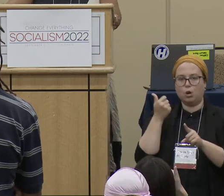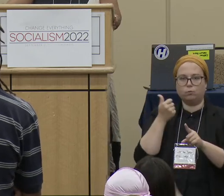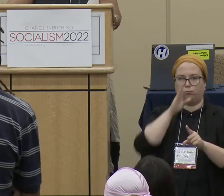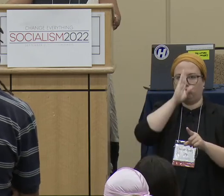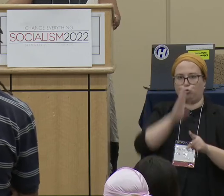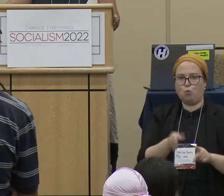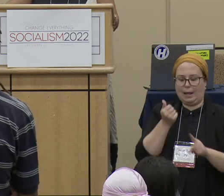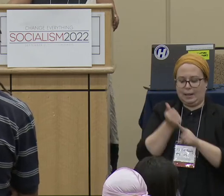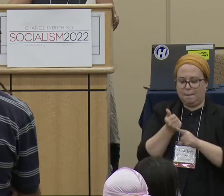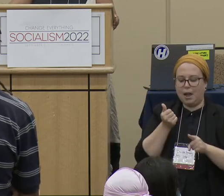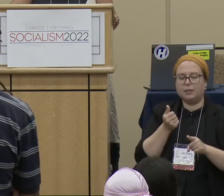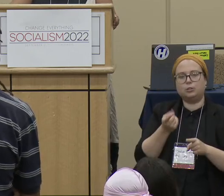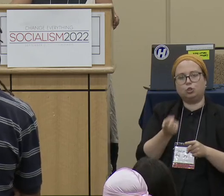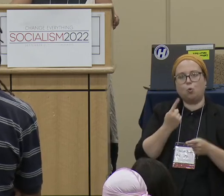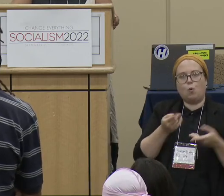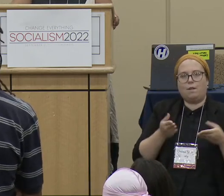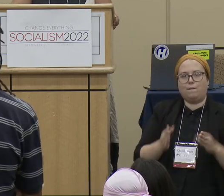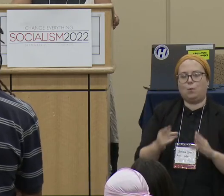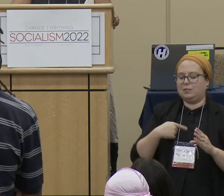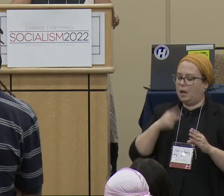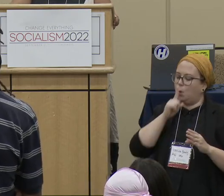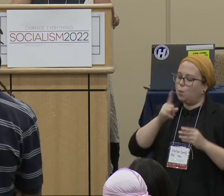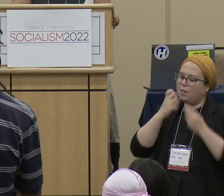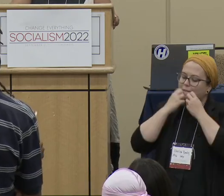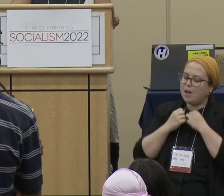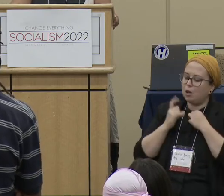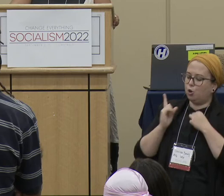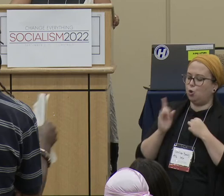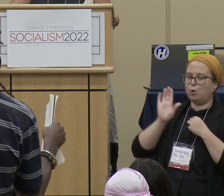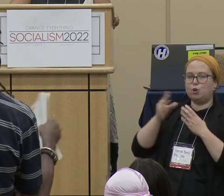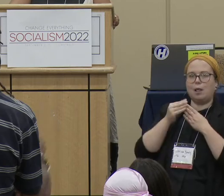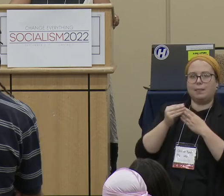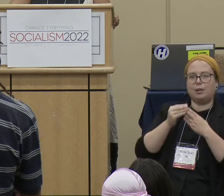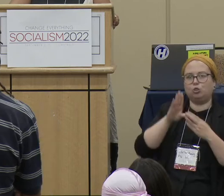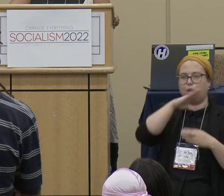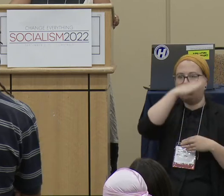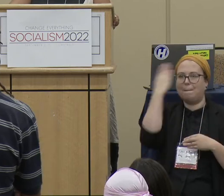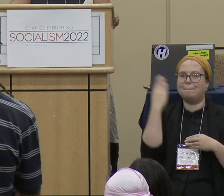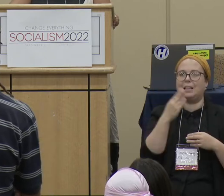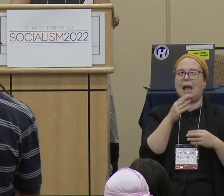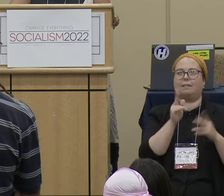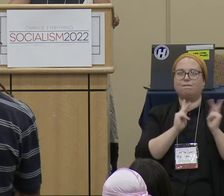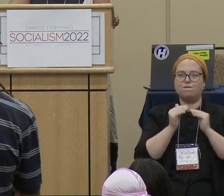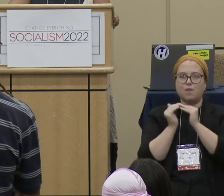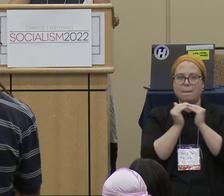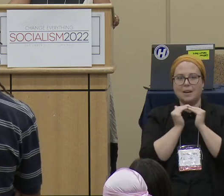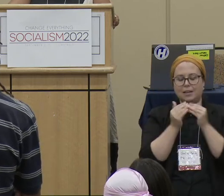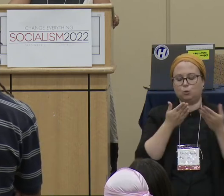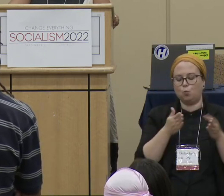people directly impacted. So, one of the ways in which I deeply value you and your leadership and Black feminist